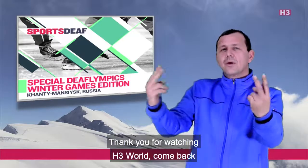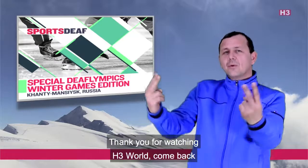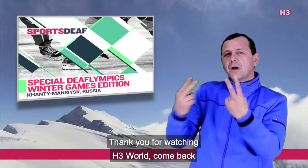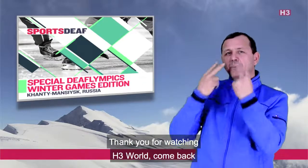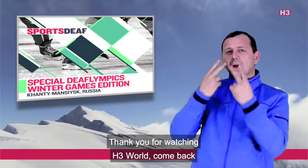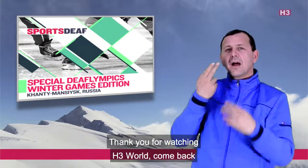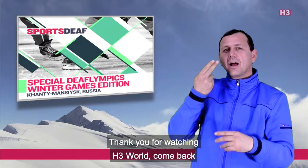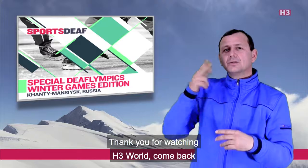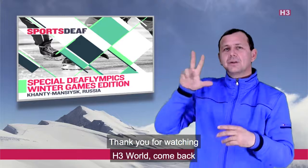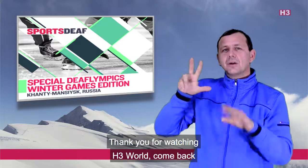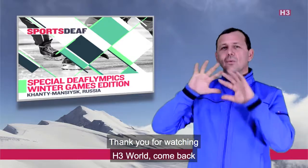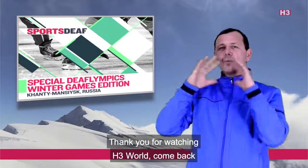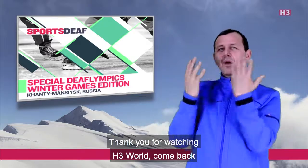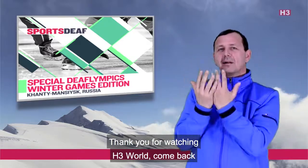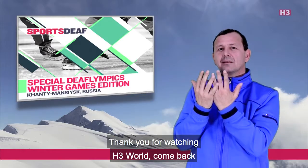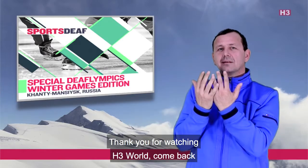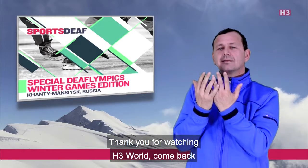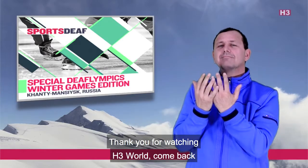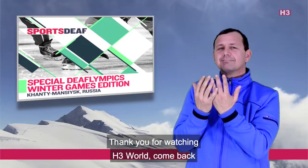Thank you for watching H3 World, come back